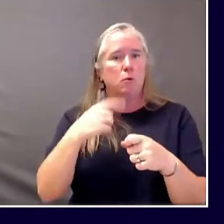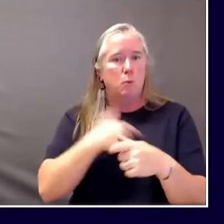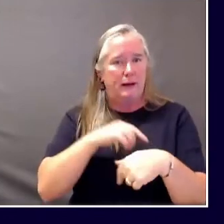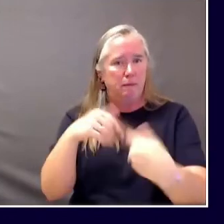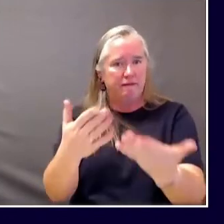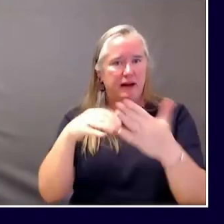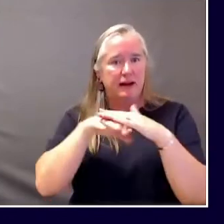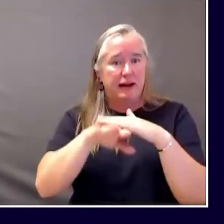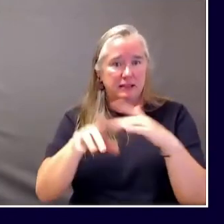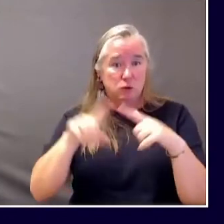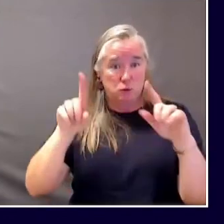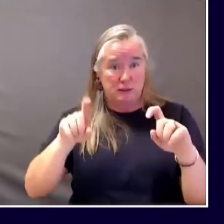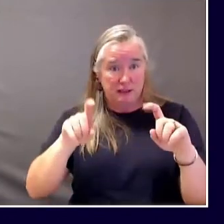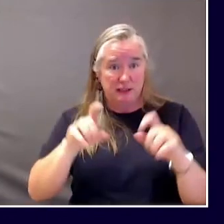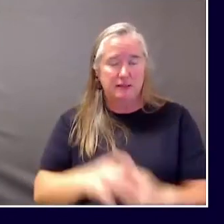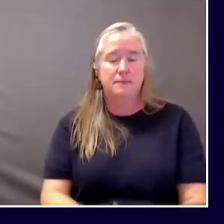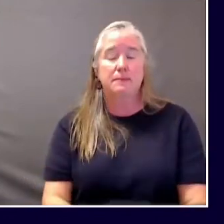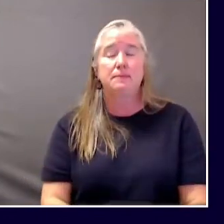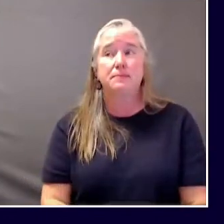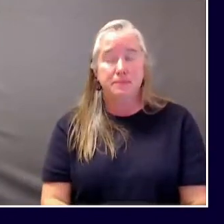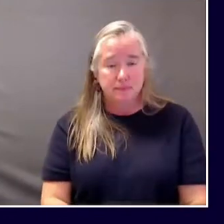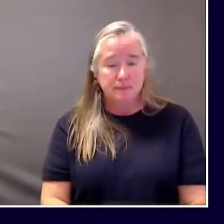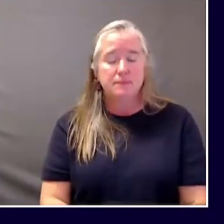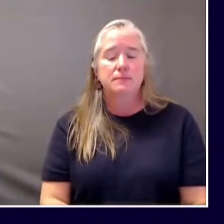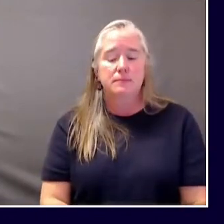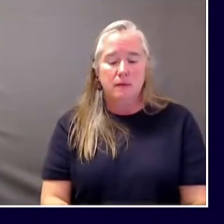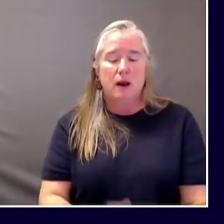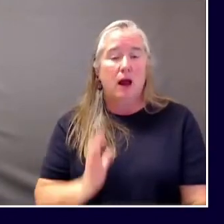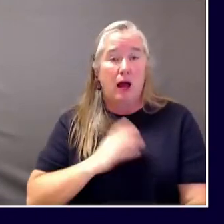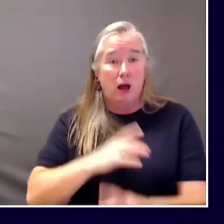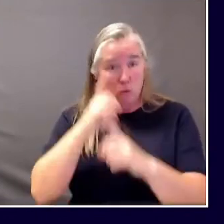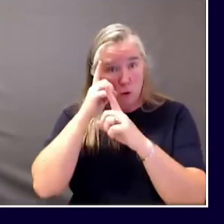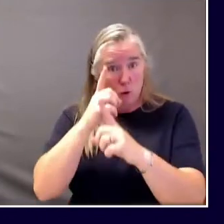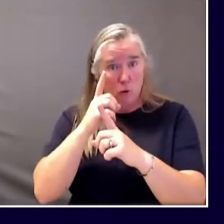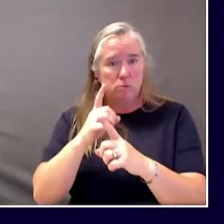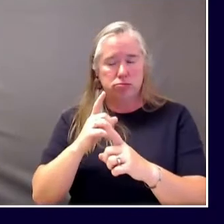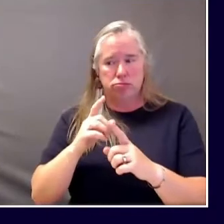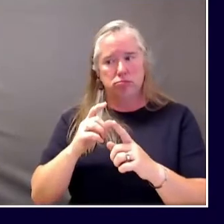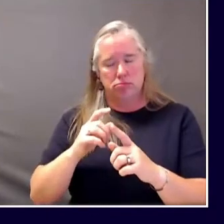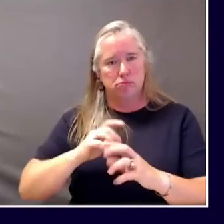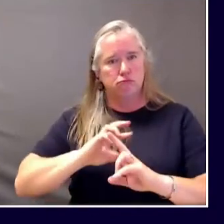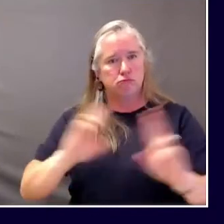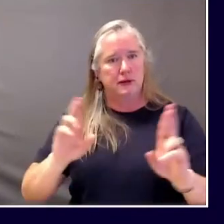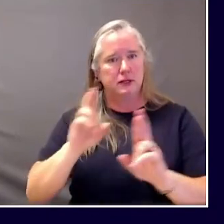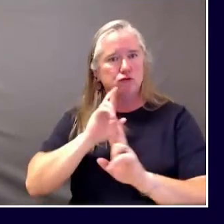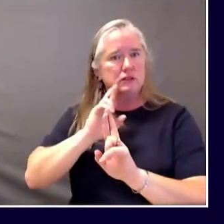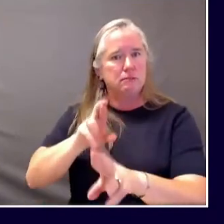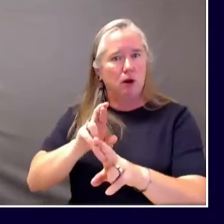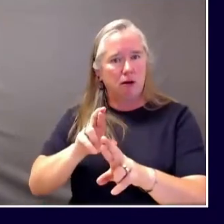and we are hopeful that we will be able to you at a minimum